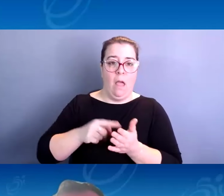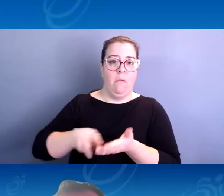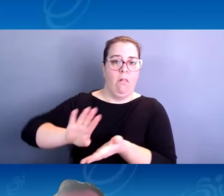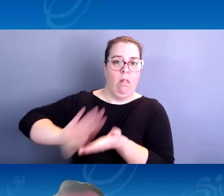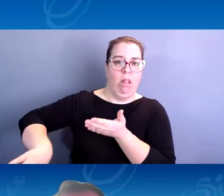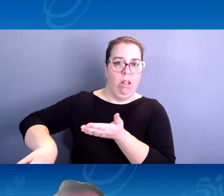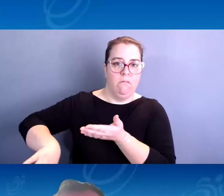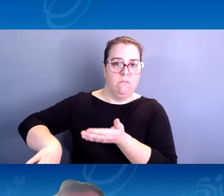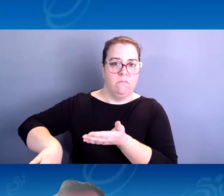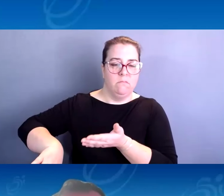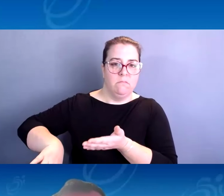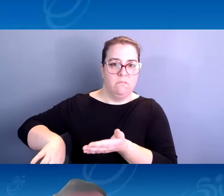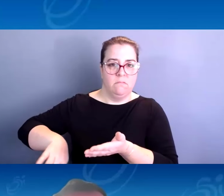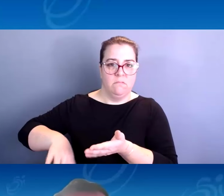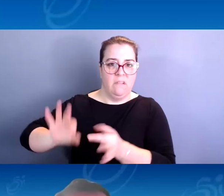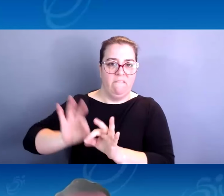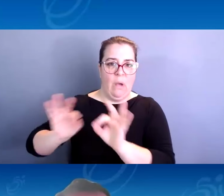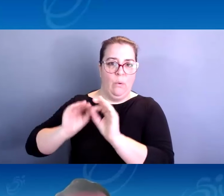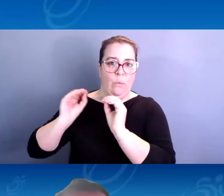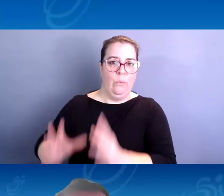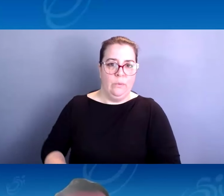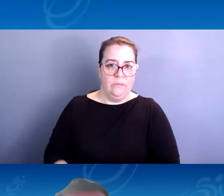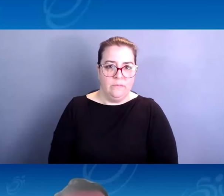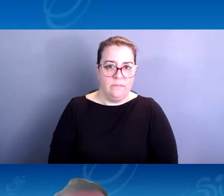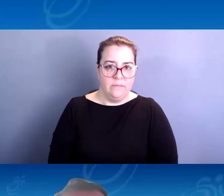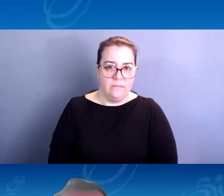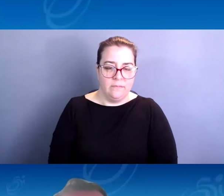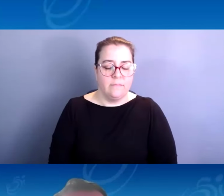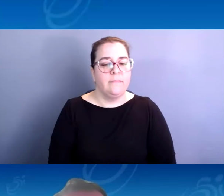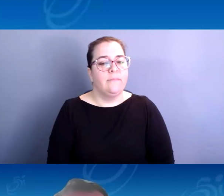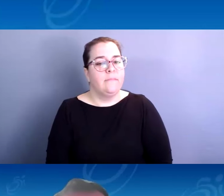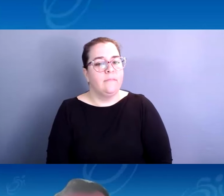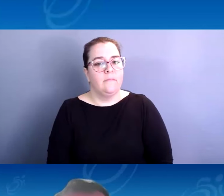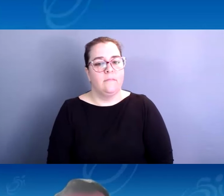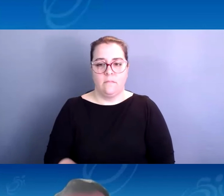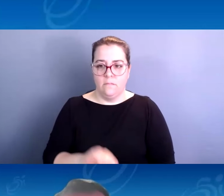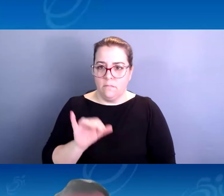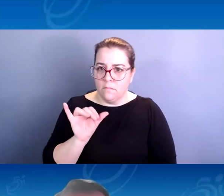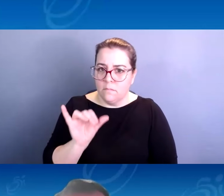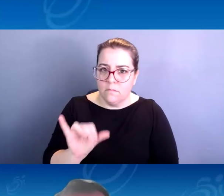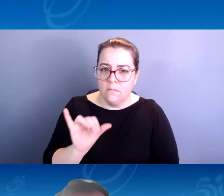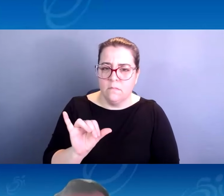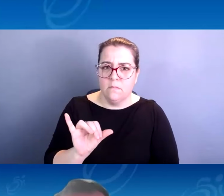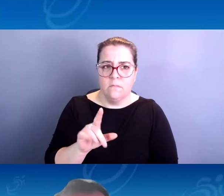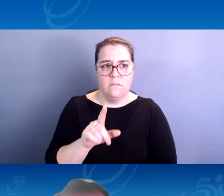And that is that is so true. And that's such a a great perspective on the point of it.